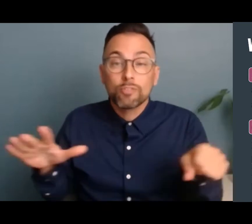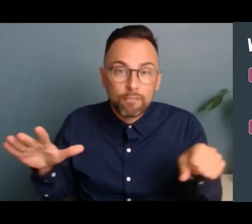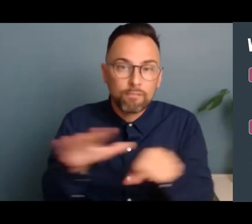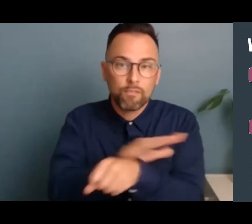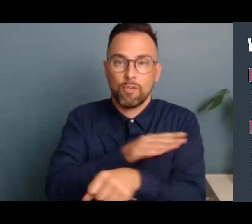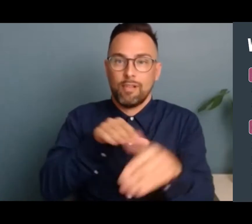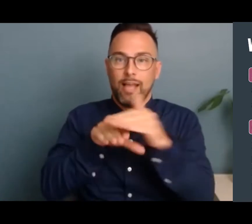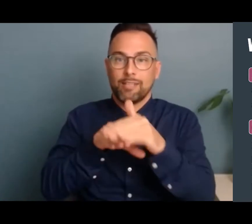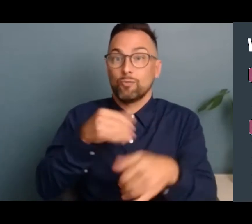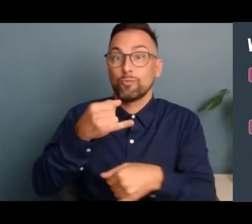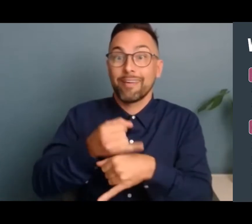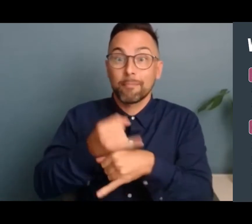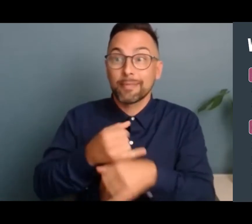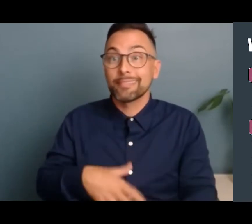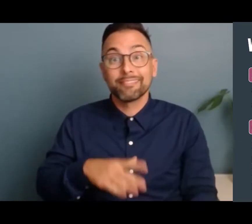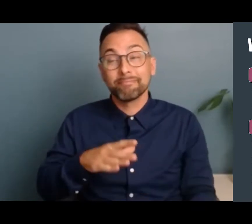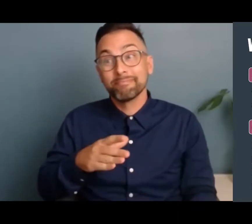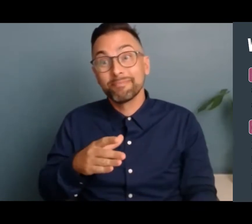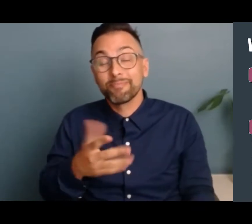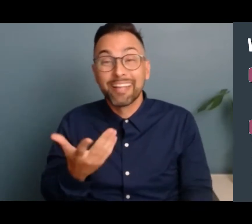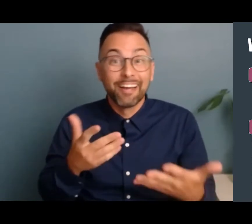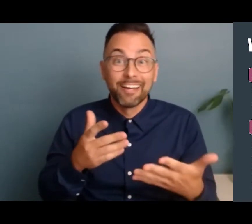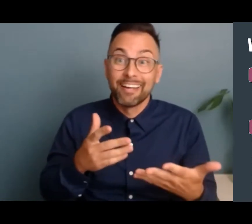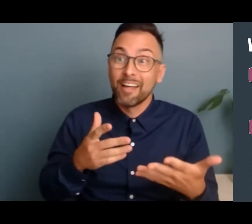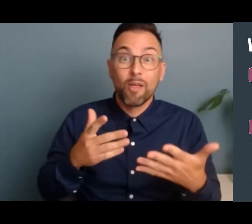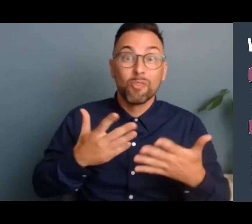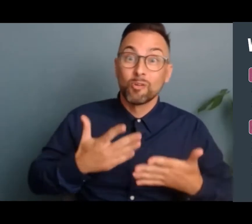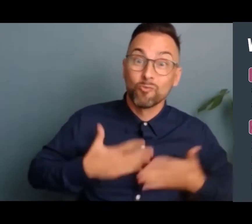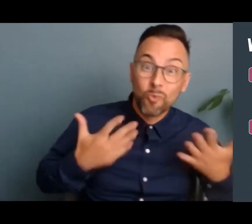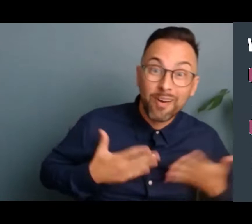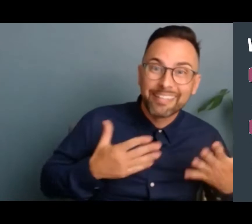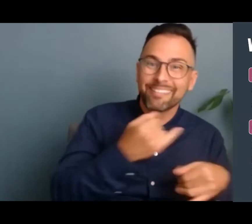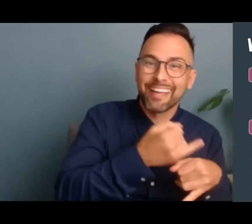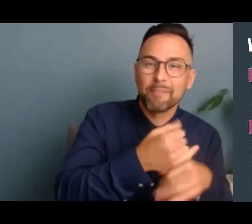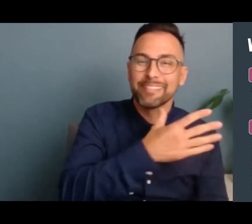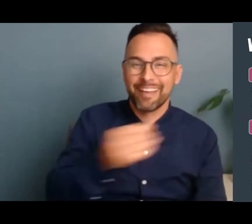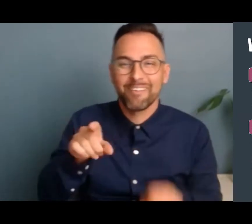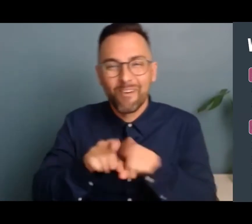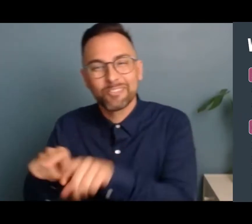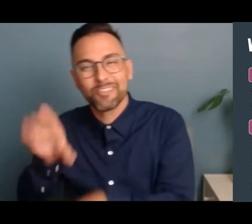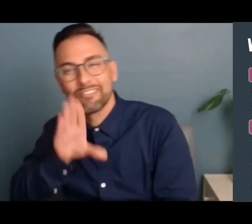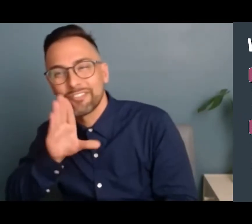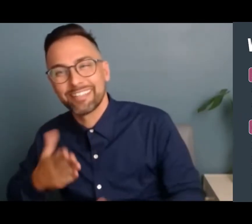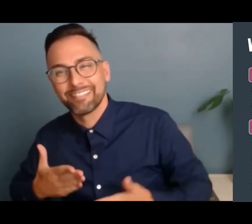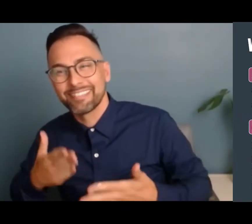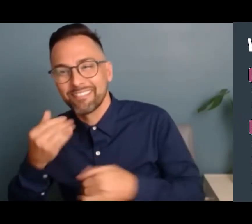It's more than just accommodations. It should include all aspects of campus life. There's joy as well as frustration